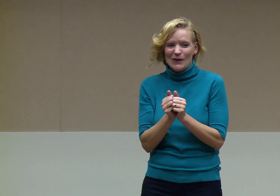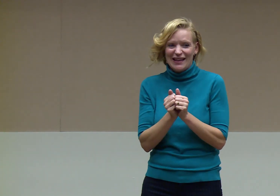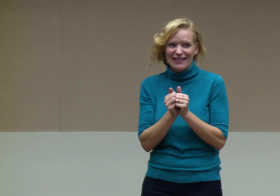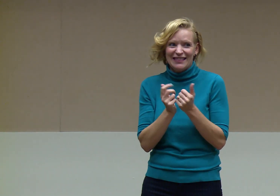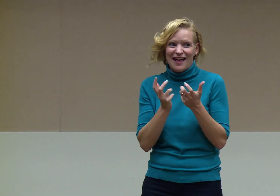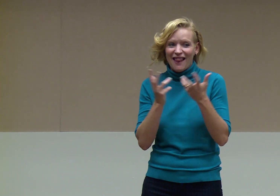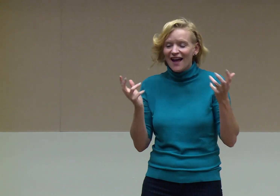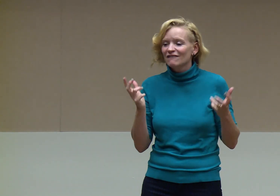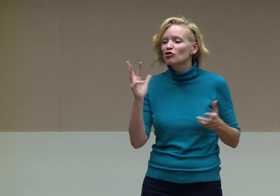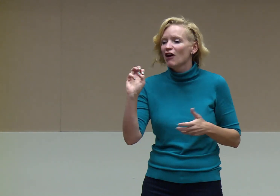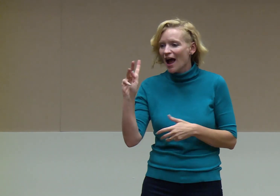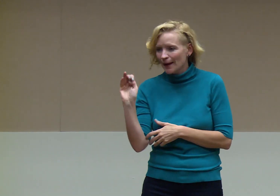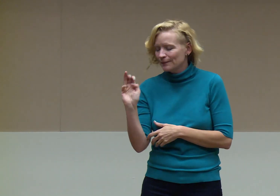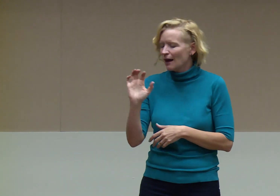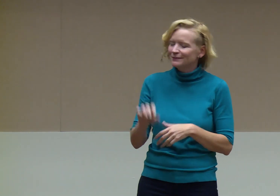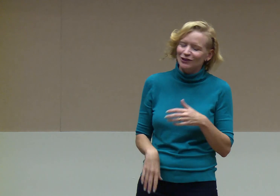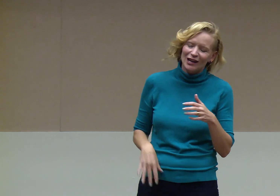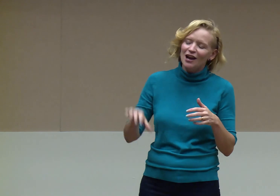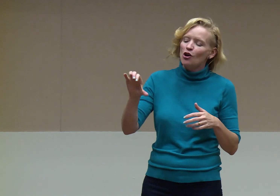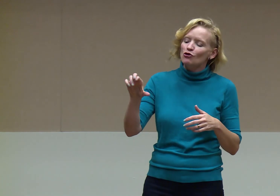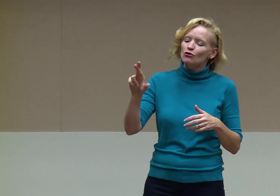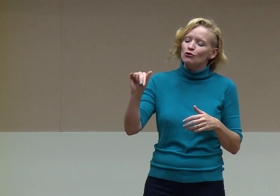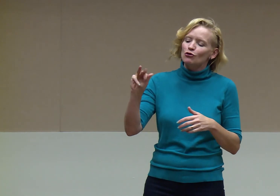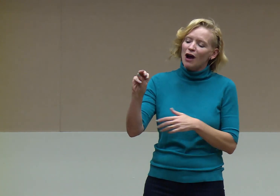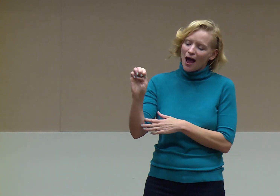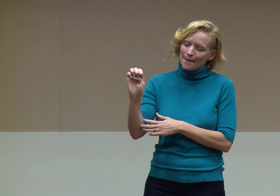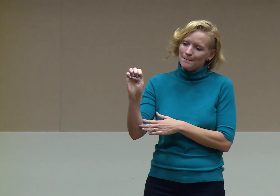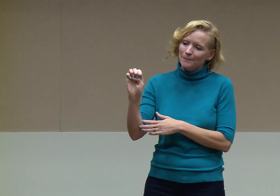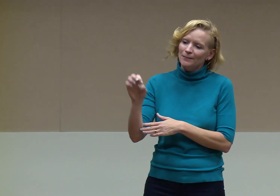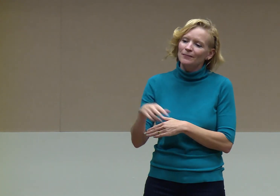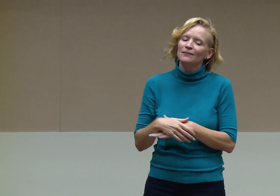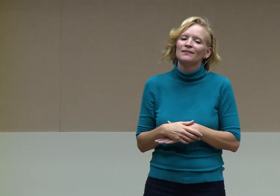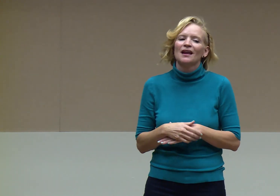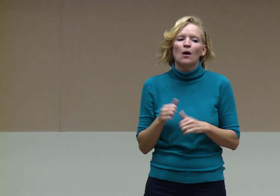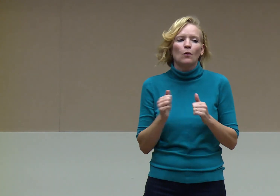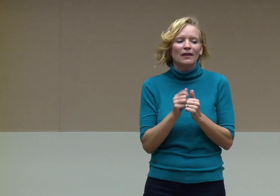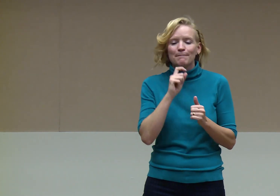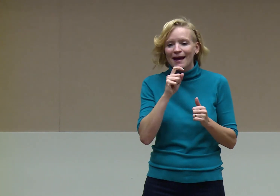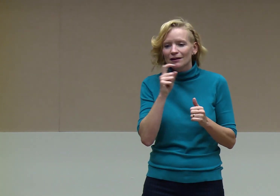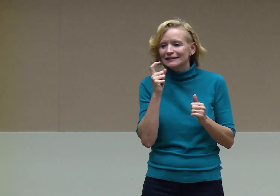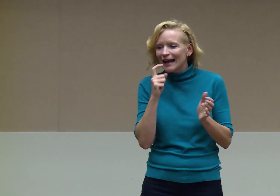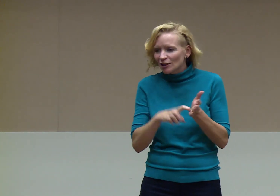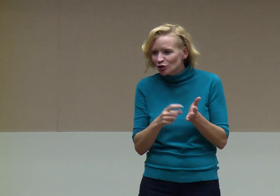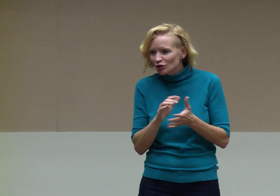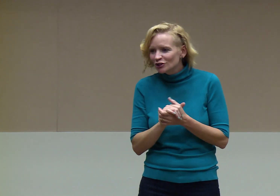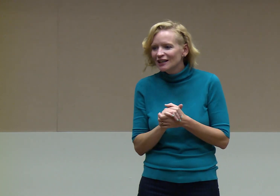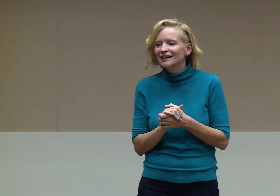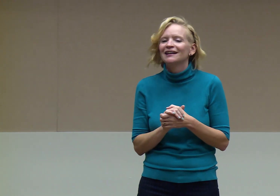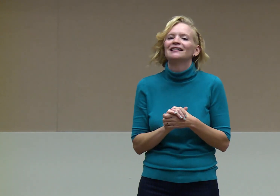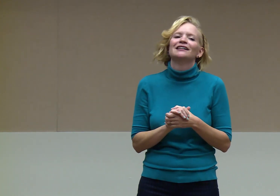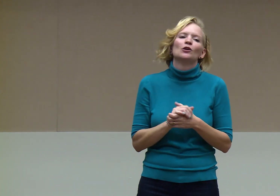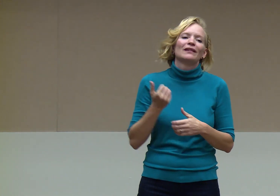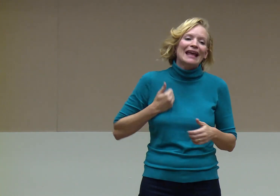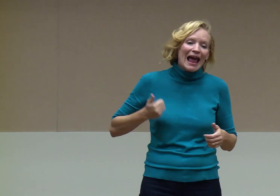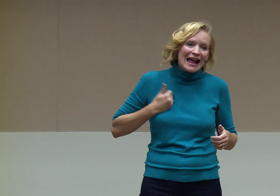And I was there with a lot of crime in the area. There were metal detectors in the building.